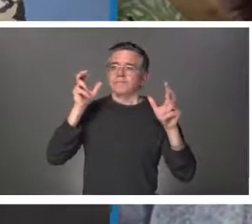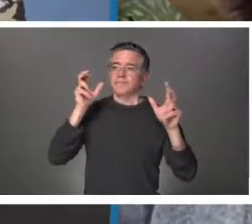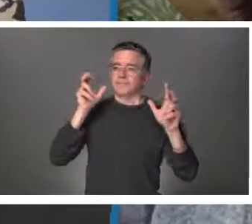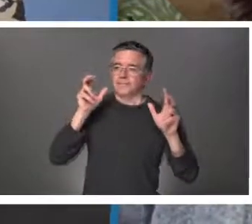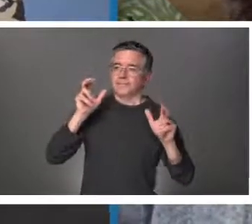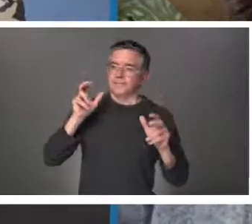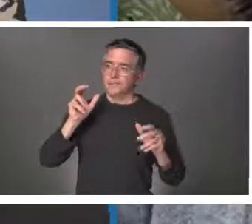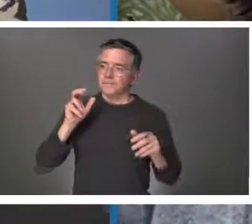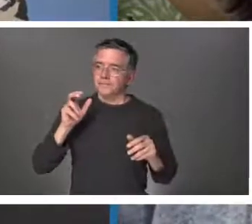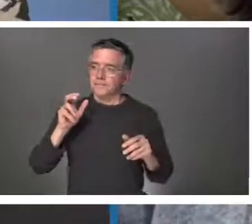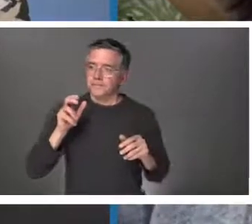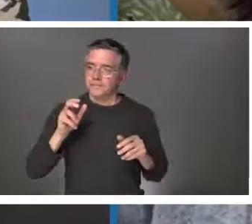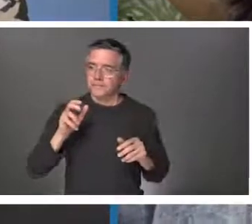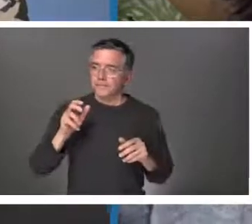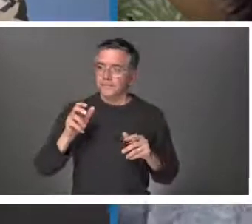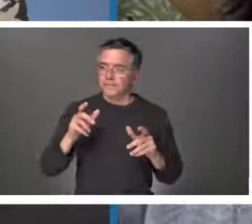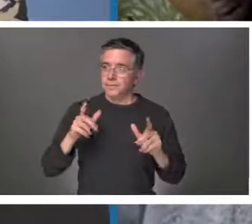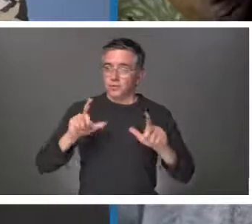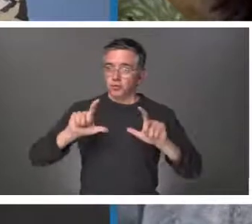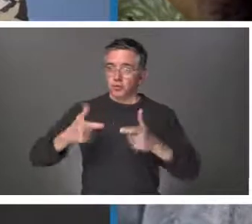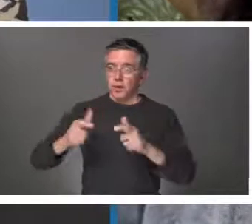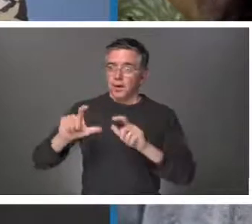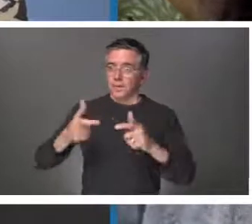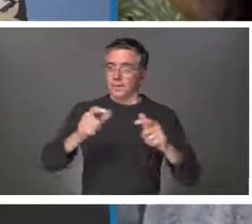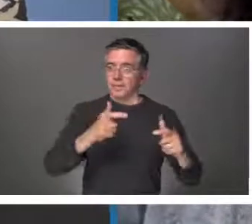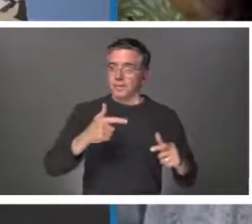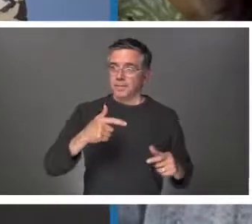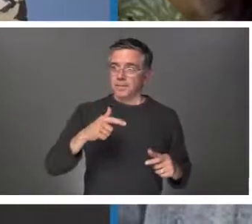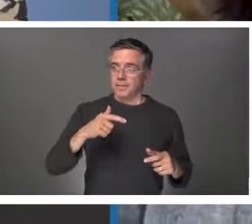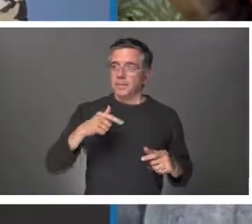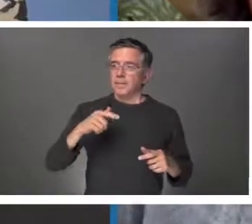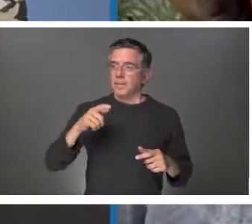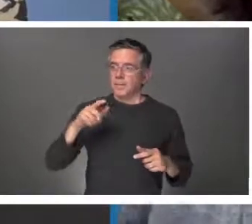that they're looking for communication strategies about reaching young people.